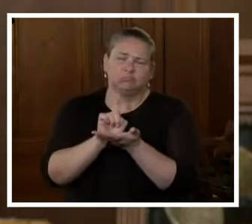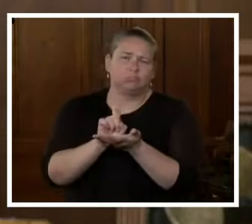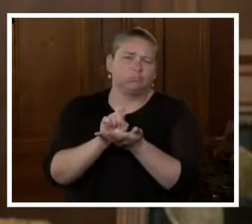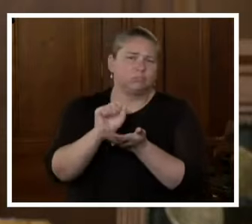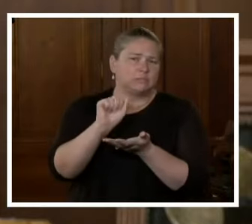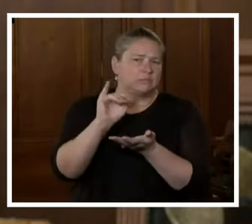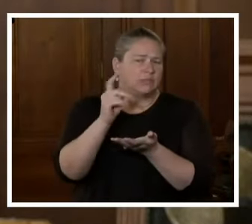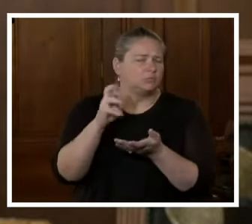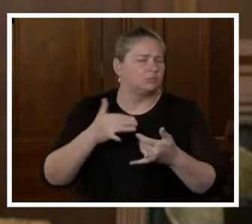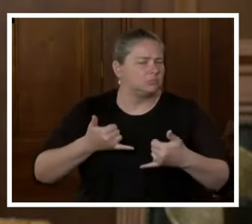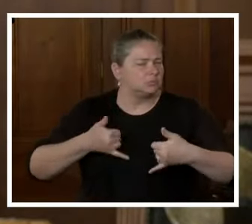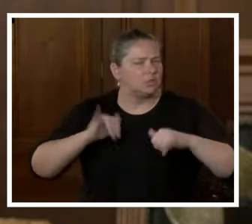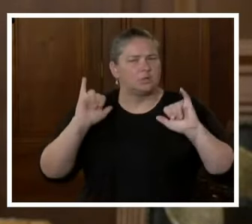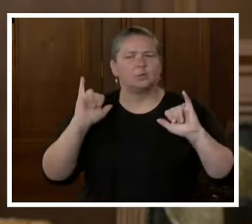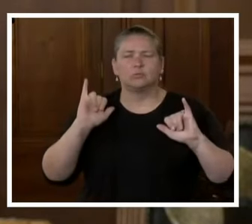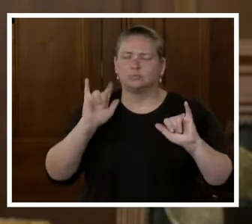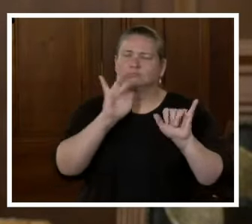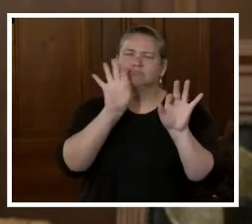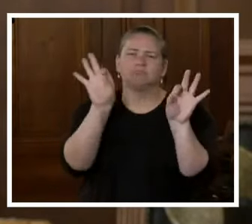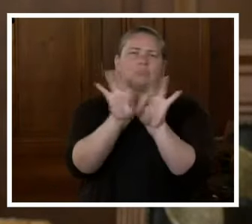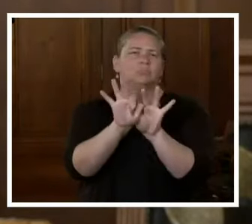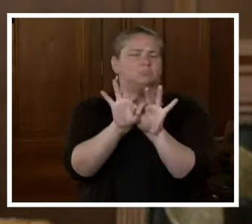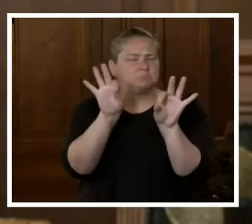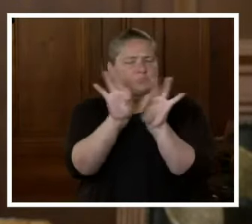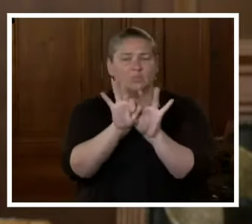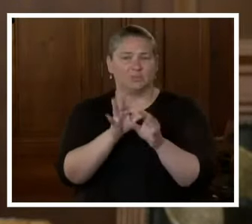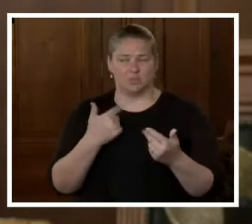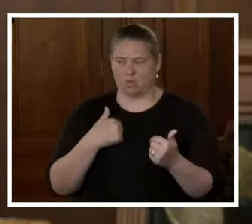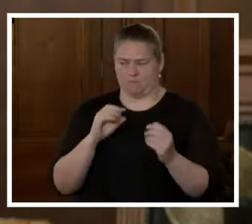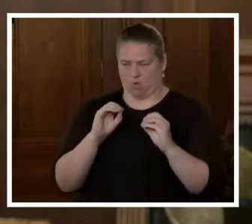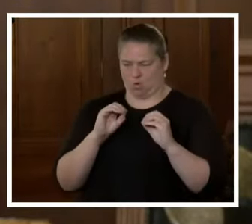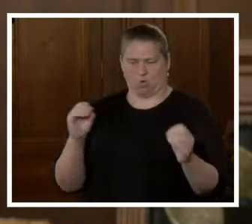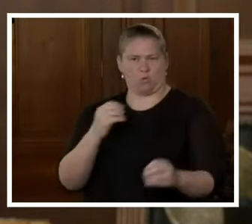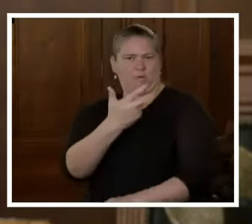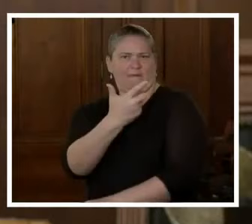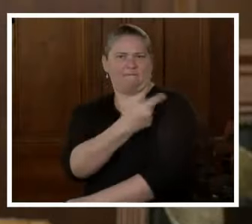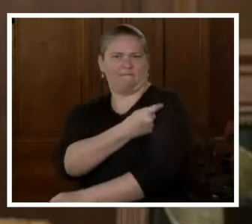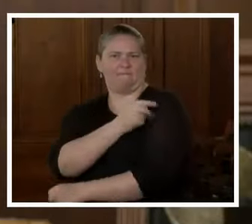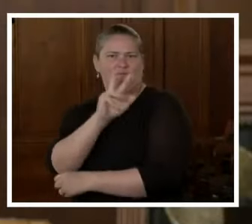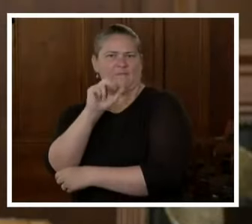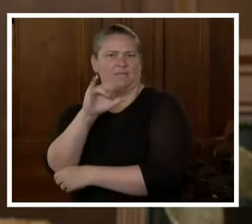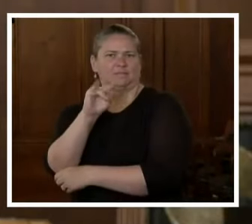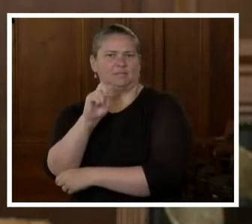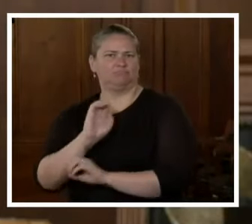MASK. IF FOR SOME REASON YOU CHOOSE NOT TO, PLEASE RESPECT THE PEOPLE WHO CHOOSE TO.